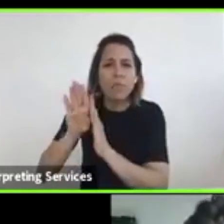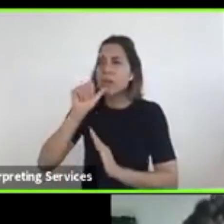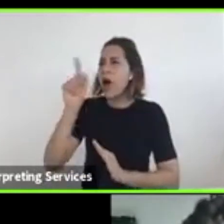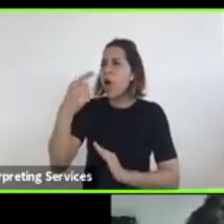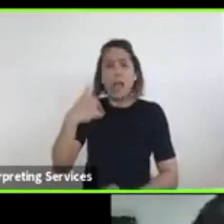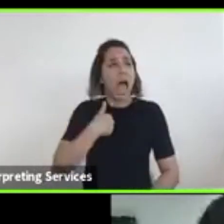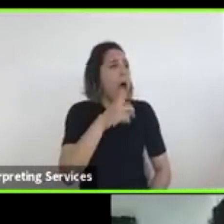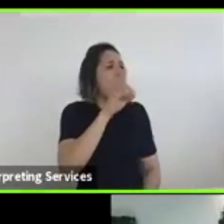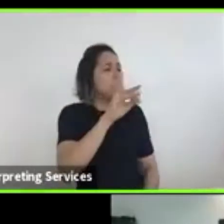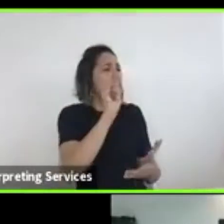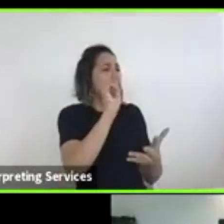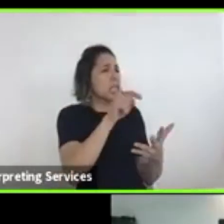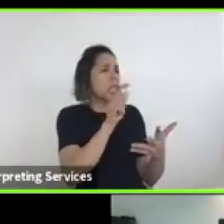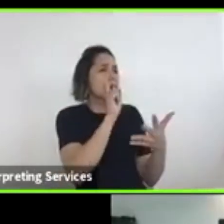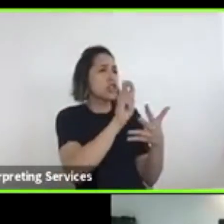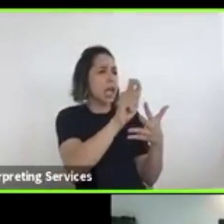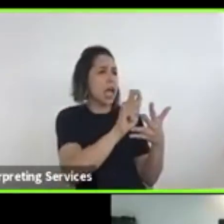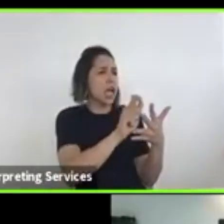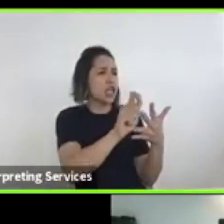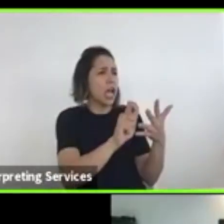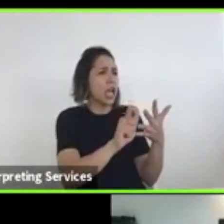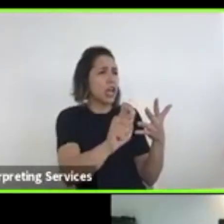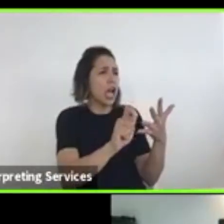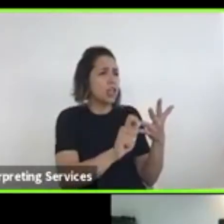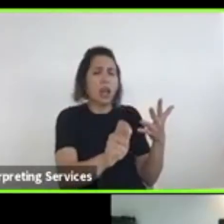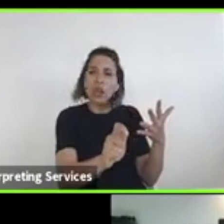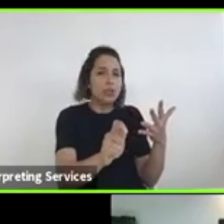HERE'S THE CHECKMARK OF THE THING I DID, BUT THAT IT'S BECOMING, LIKE, AN EMBODIED